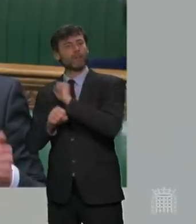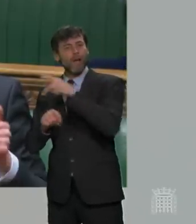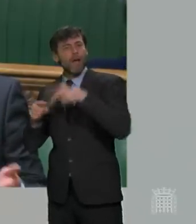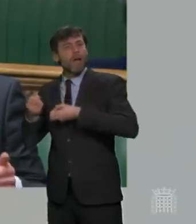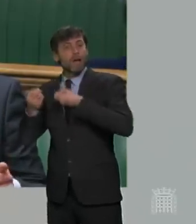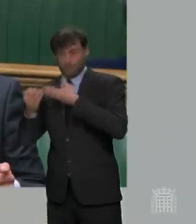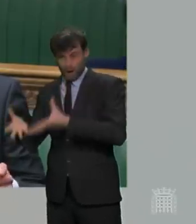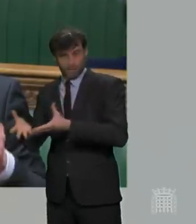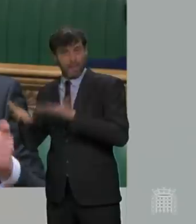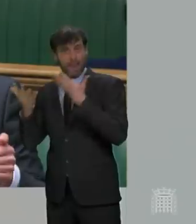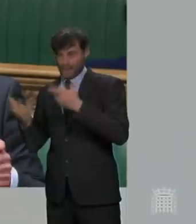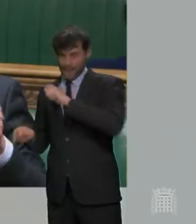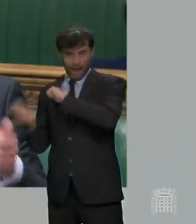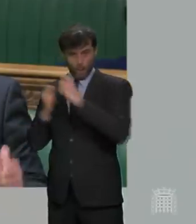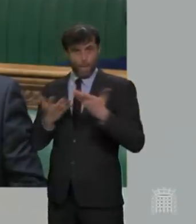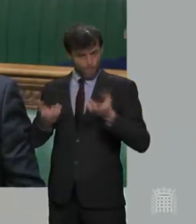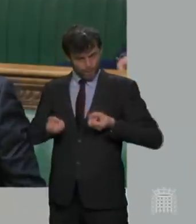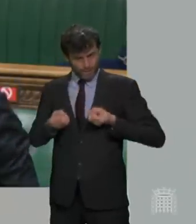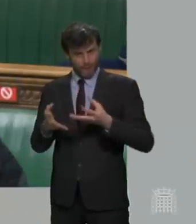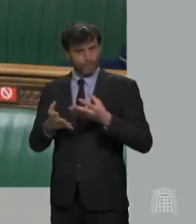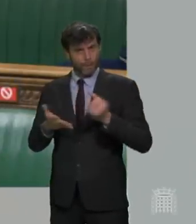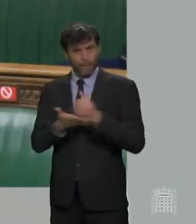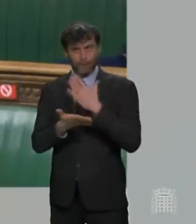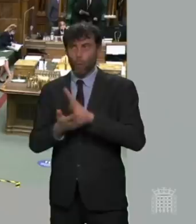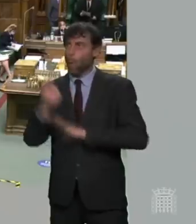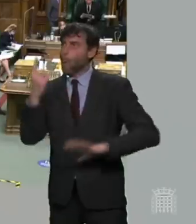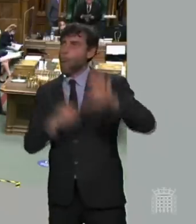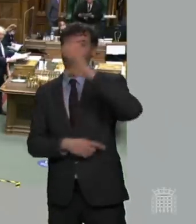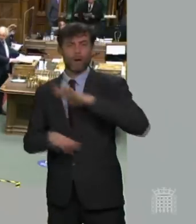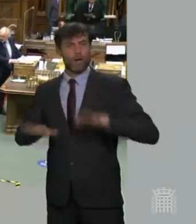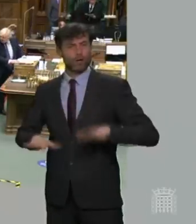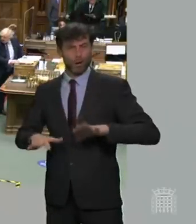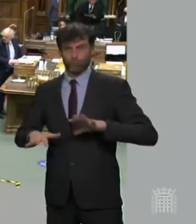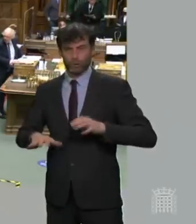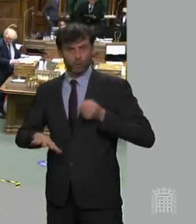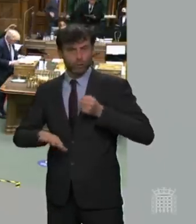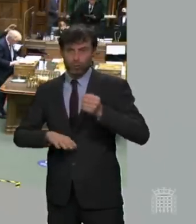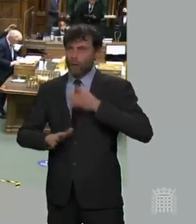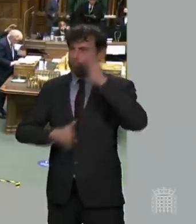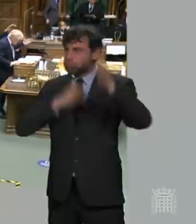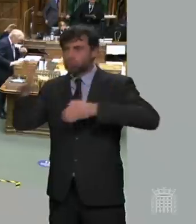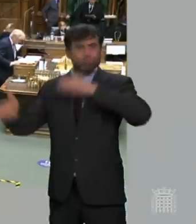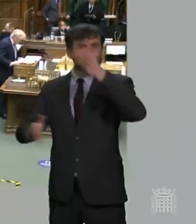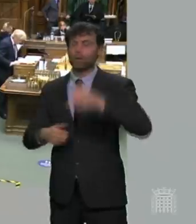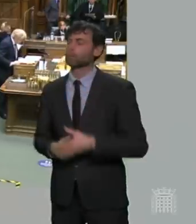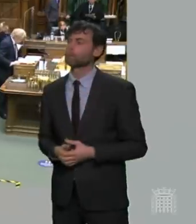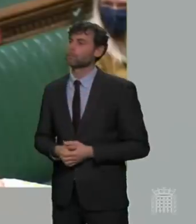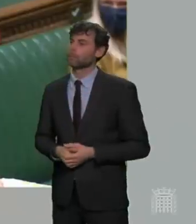the best-connected places in the whole UK? >> The Prime Minister Yes. I thank my hon. Friend; I know that he supported the bid for the reinstatement